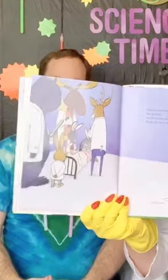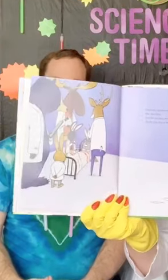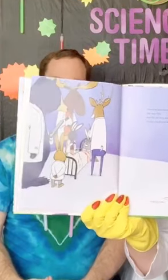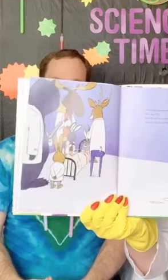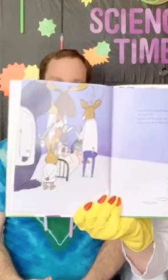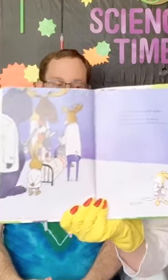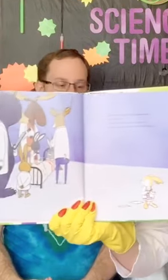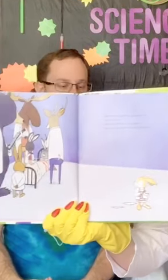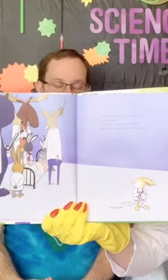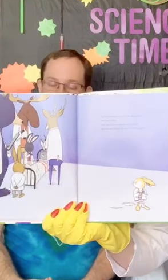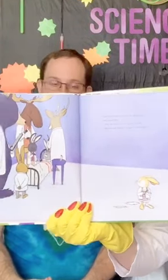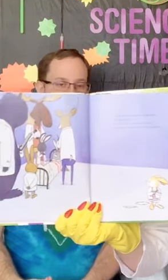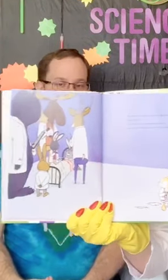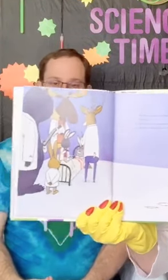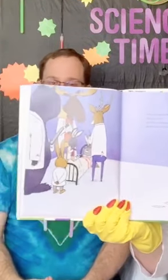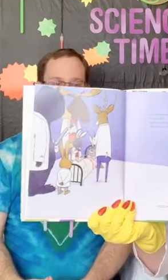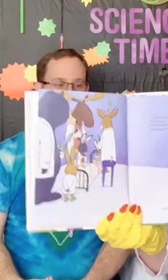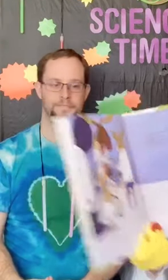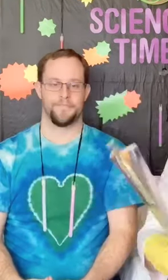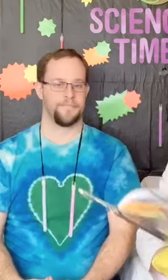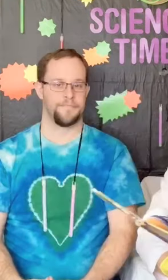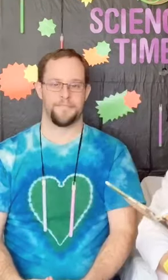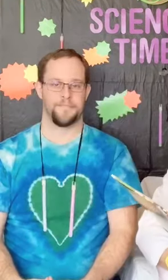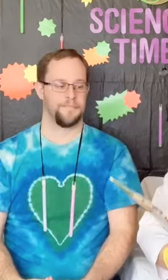So, here's Charlotte, and all the experts are crowding around